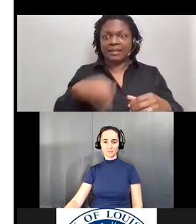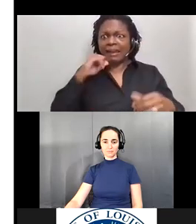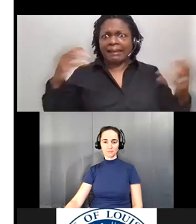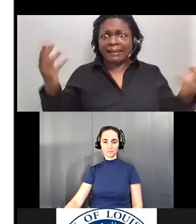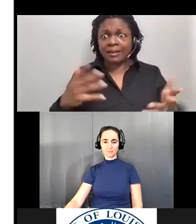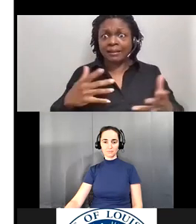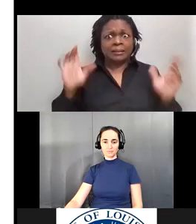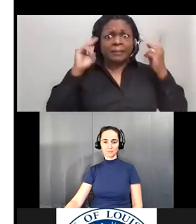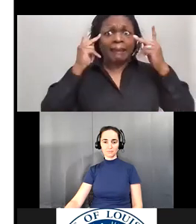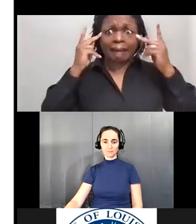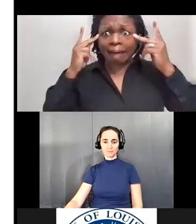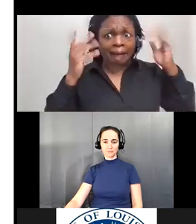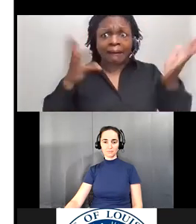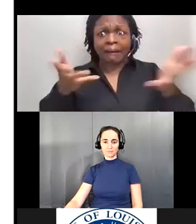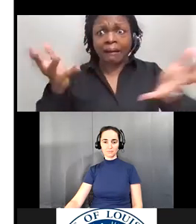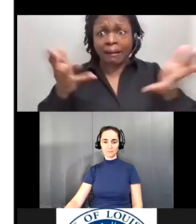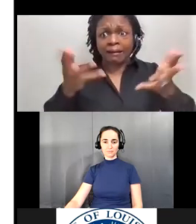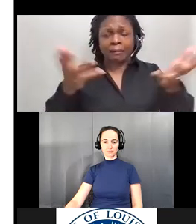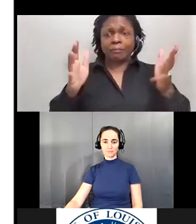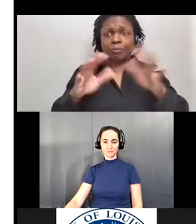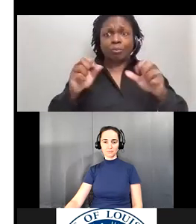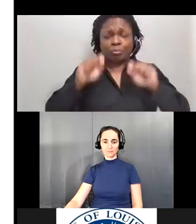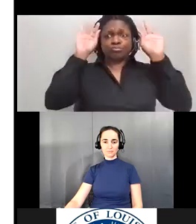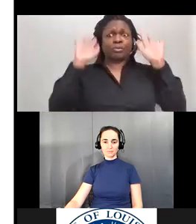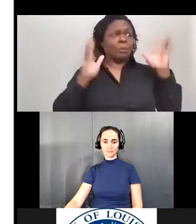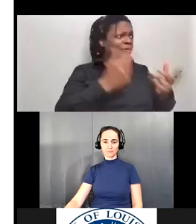that written down beforehand. 15:52:46 And man, you can just hand that sheet